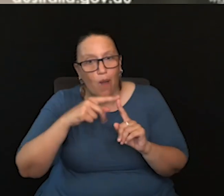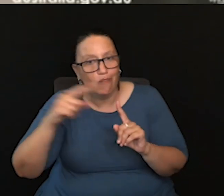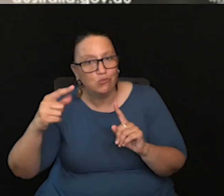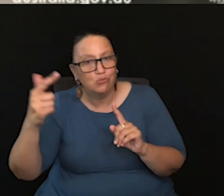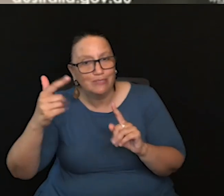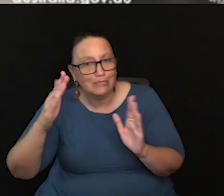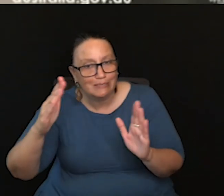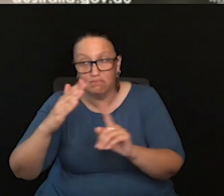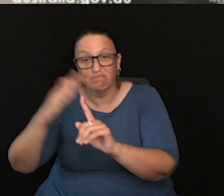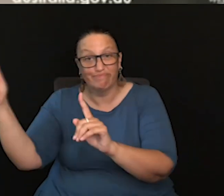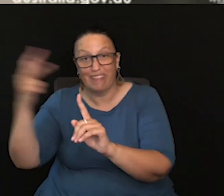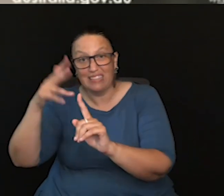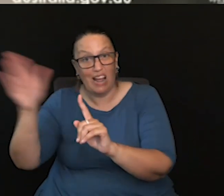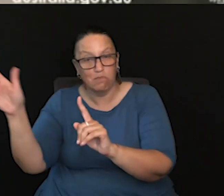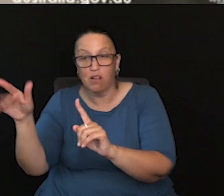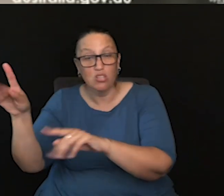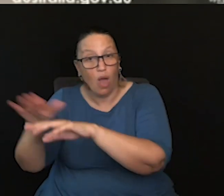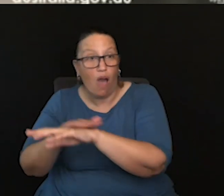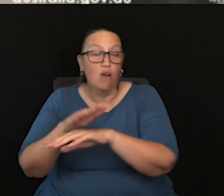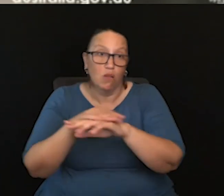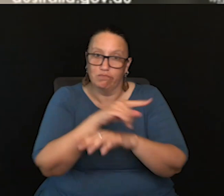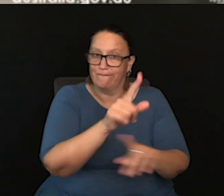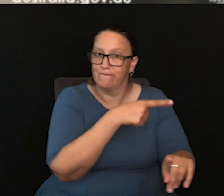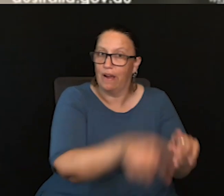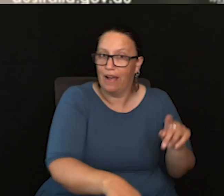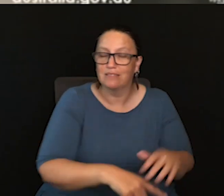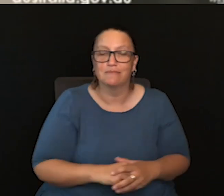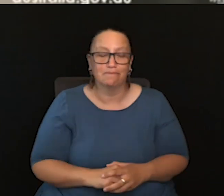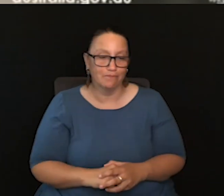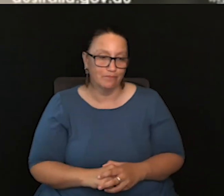And very significantly, some schools and some school districts